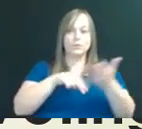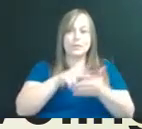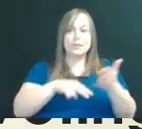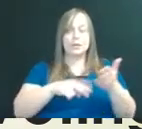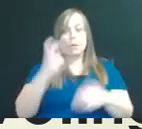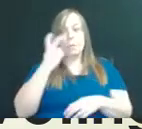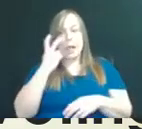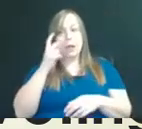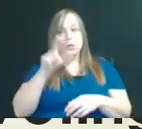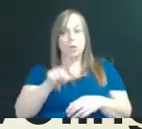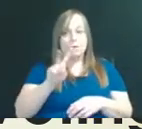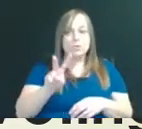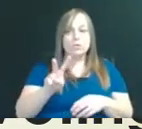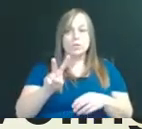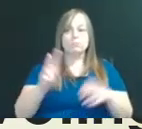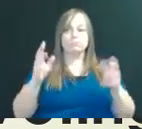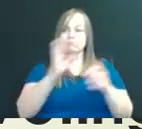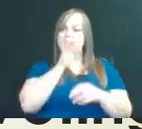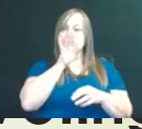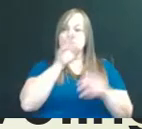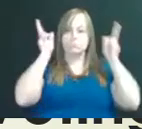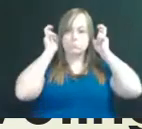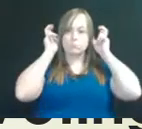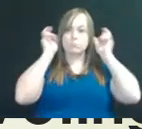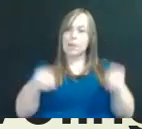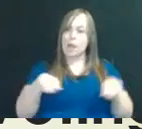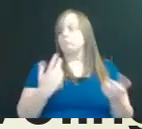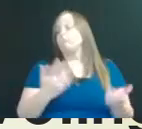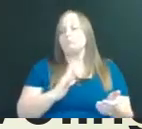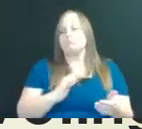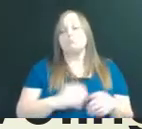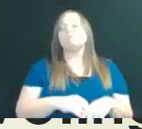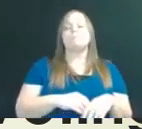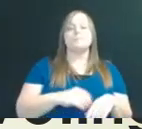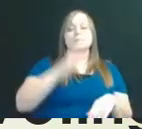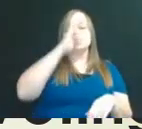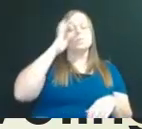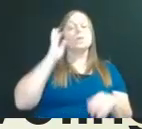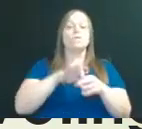or low vision are able to have the ballot read to them. And the voting access team,